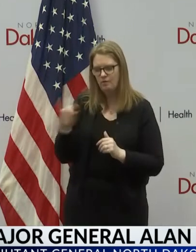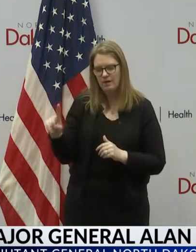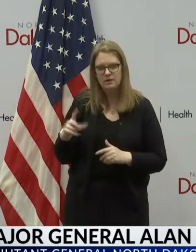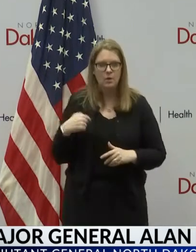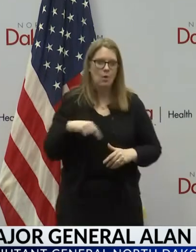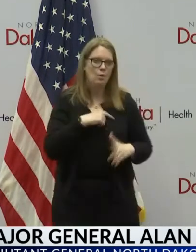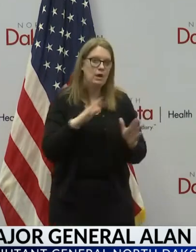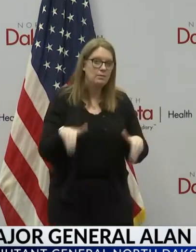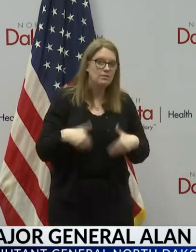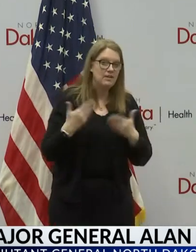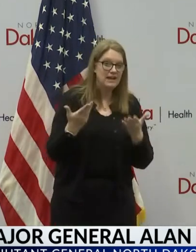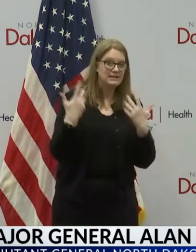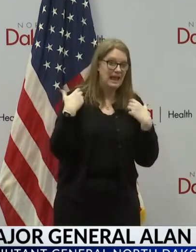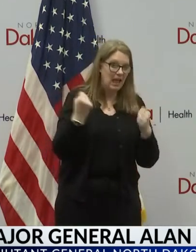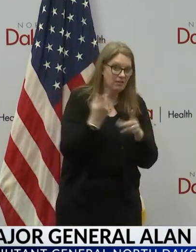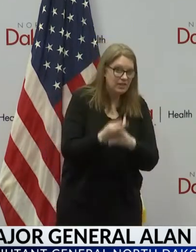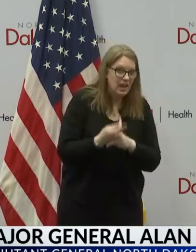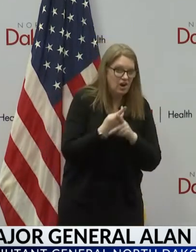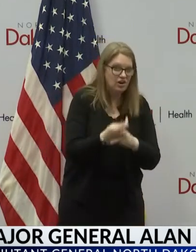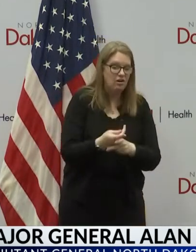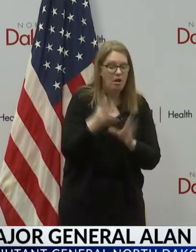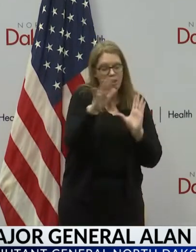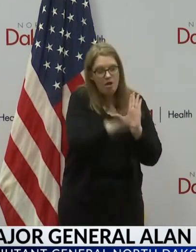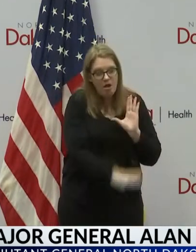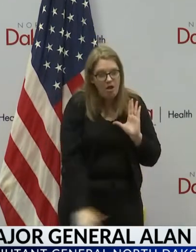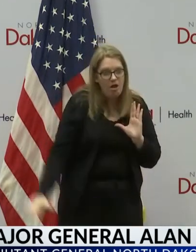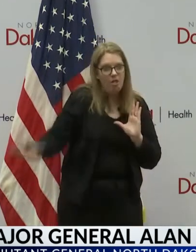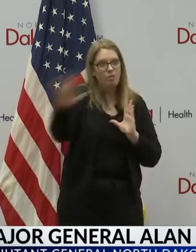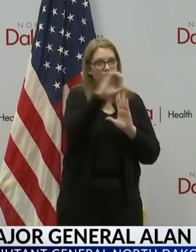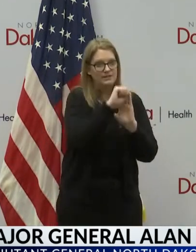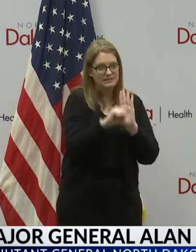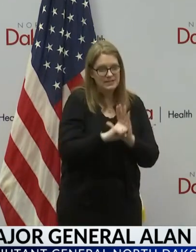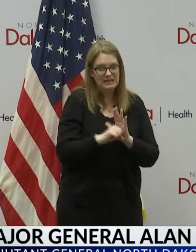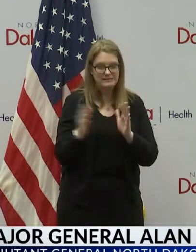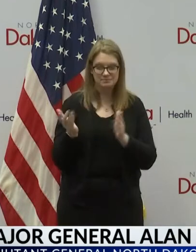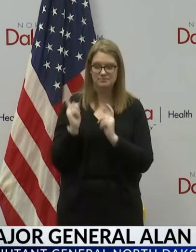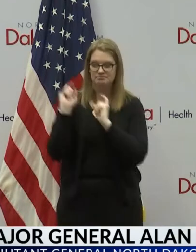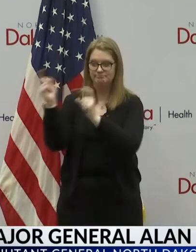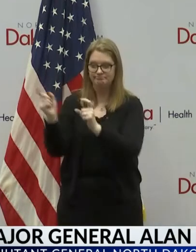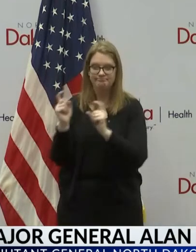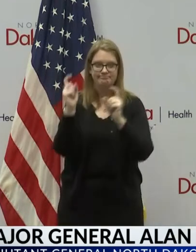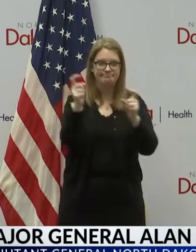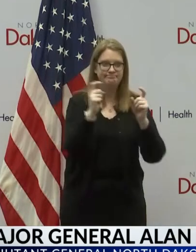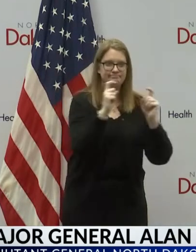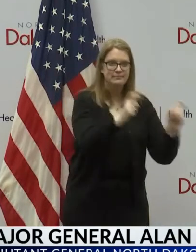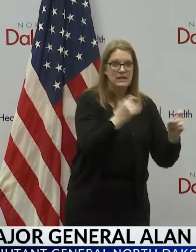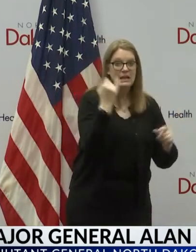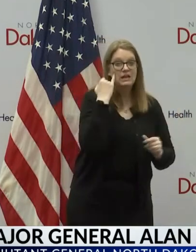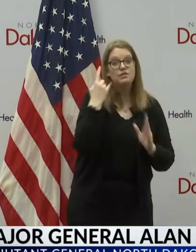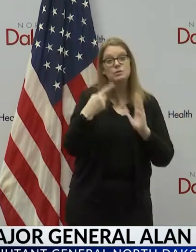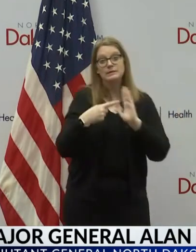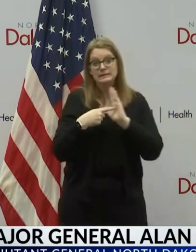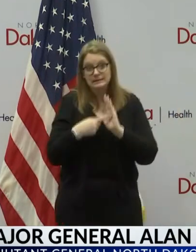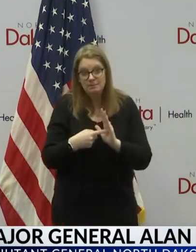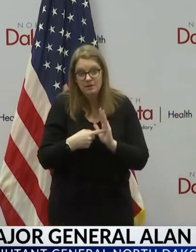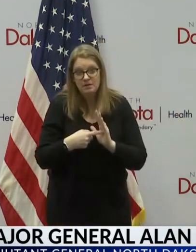I'D LIKE TO STRESS THAT AGAIN. WE ARE PROVIDING SUPPLIES TO HEALTH CARE ENTITIES ACROSS THE